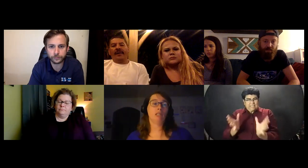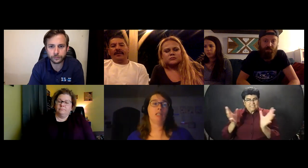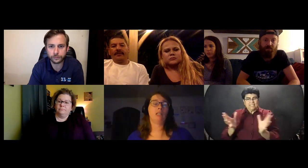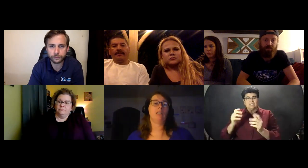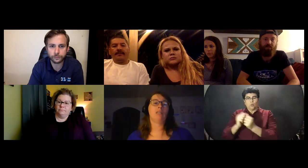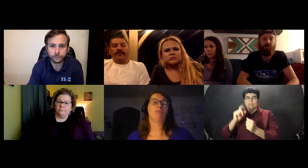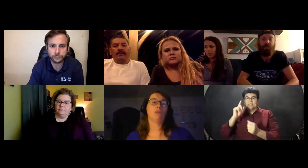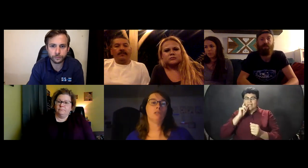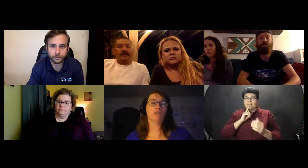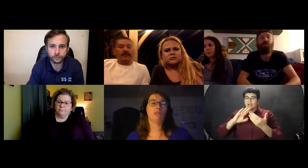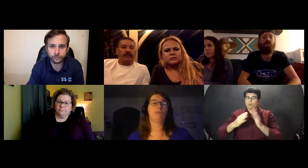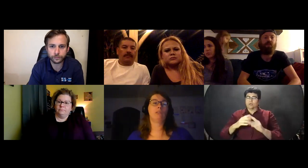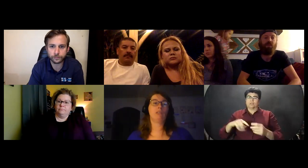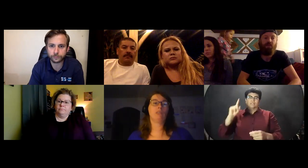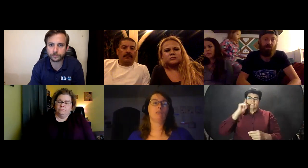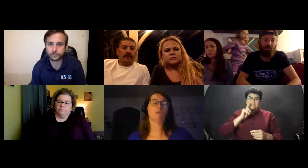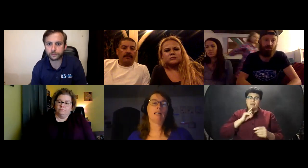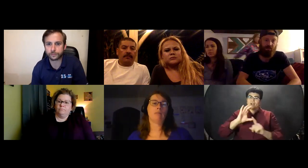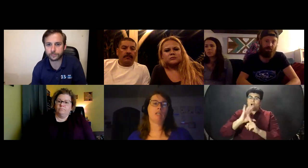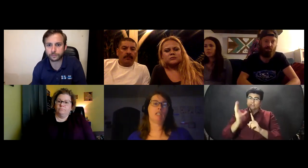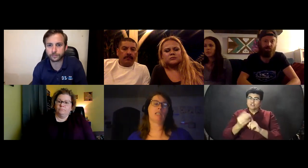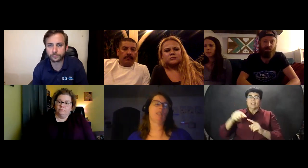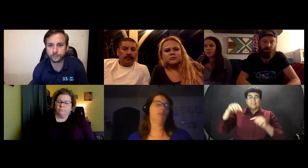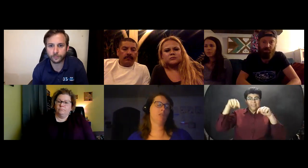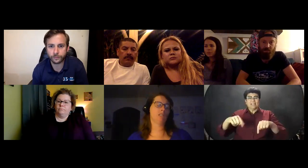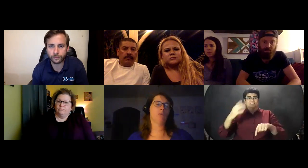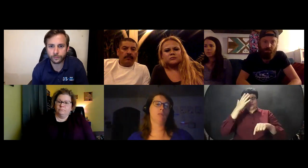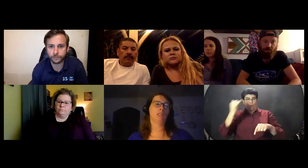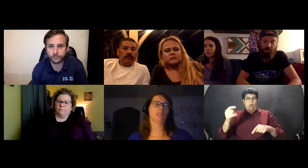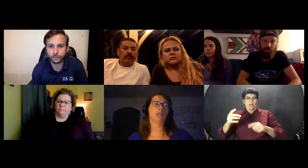and the deaf culture of this is why american sign language is